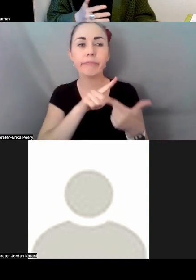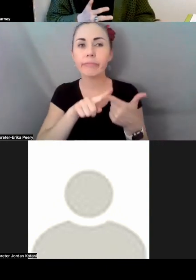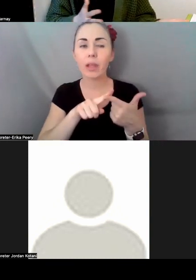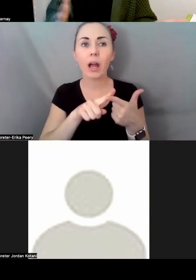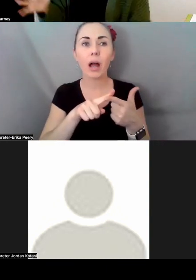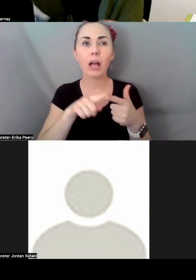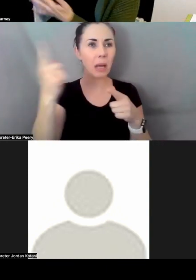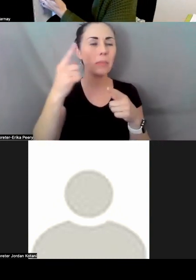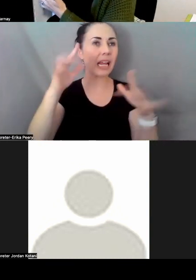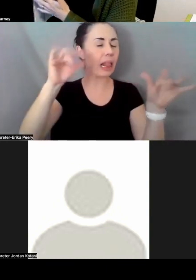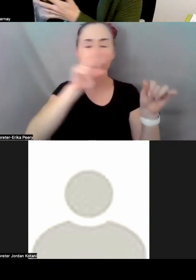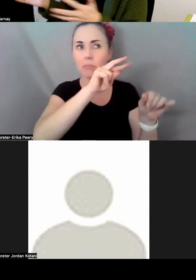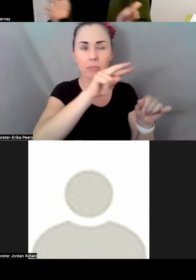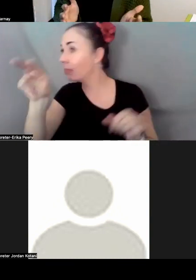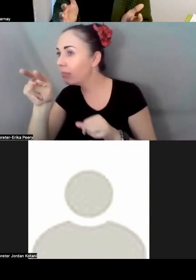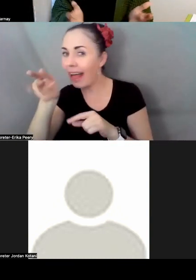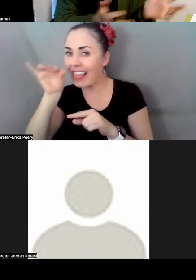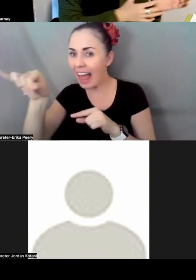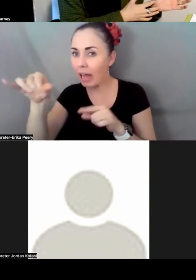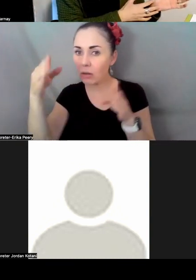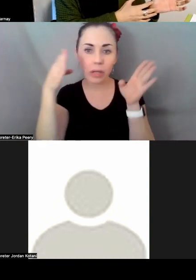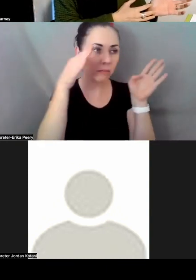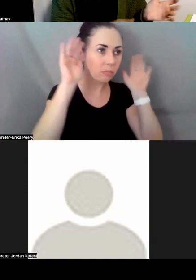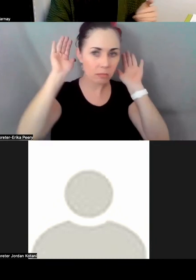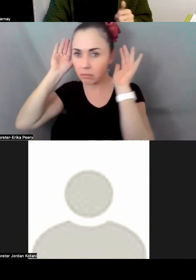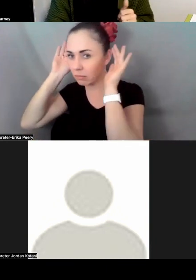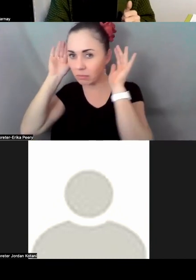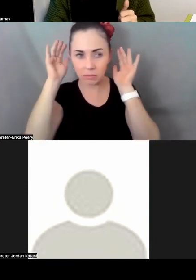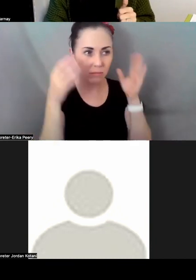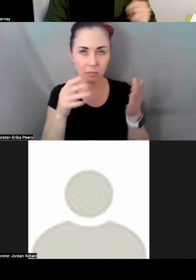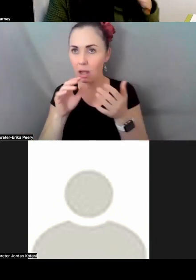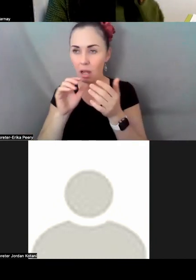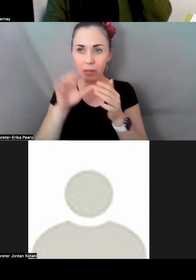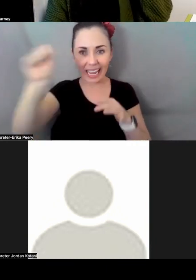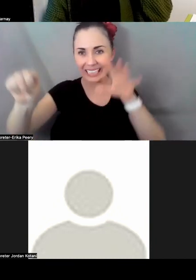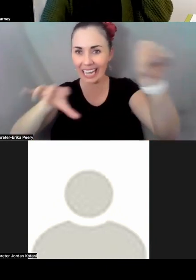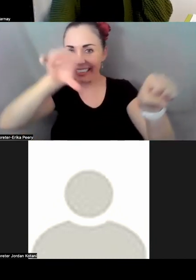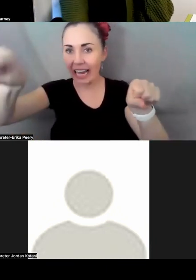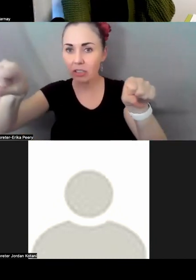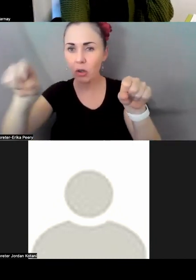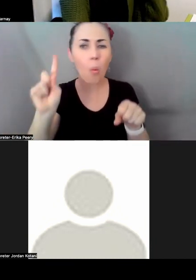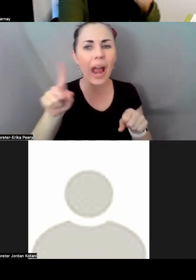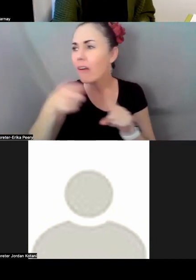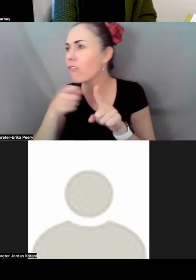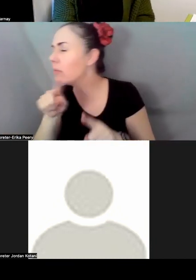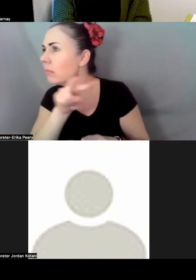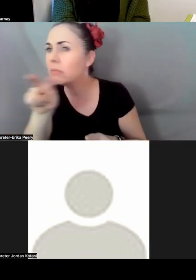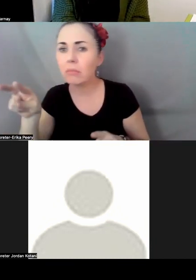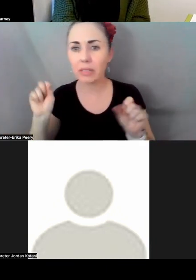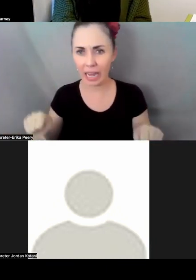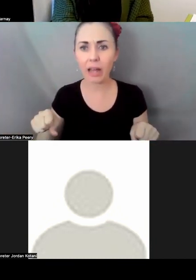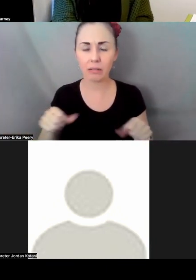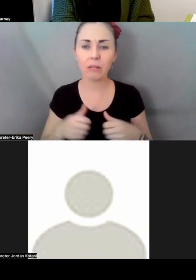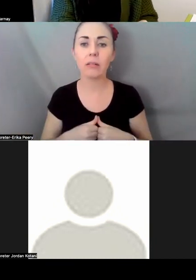coming from and know which way to turn our bodies or turn to find those sounds. Air pods just died.